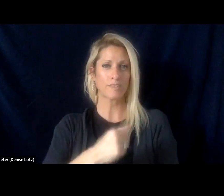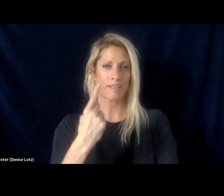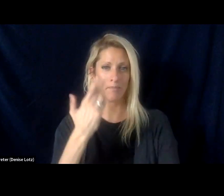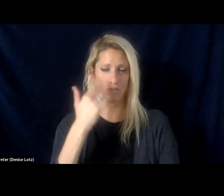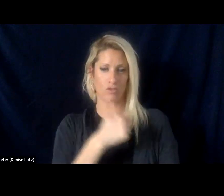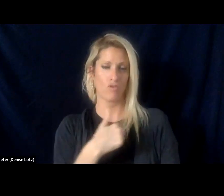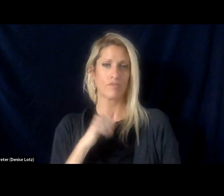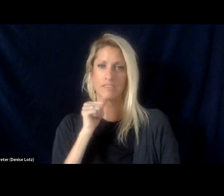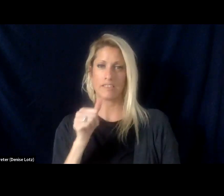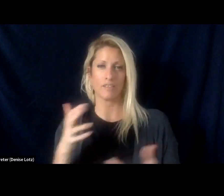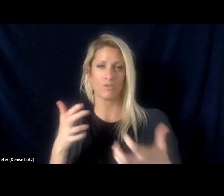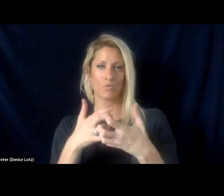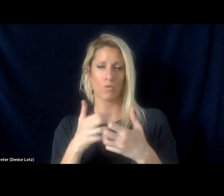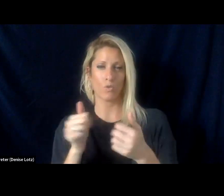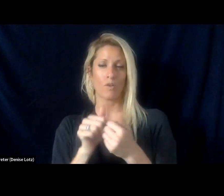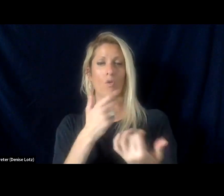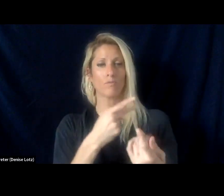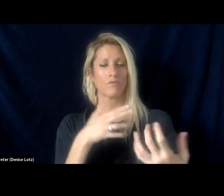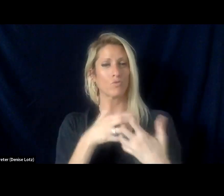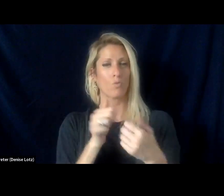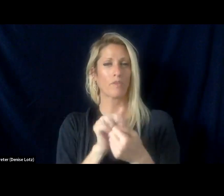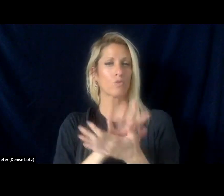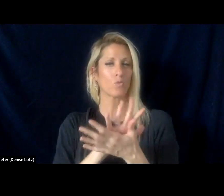joint. Use facility with our school district, and so we find that, you know, during the